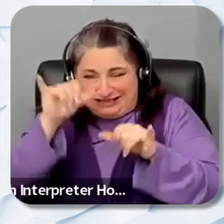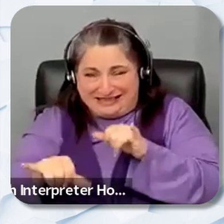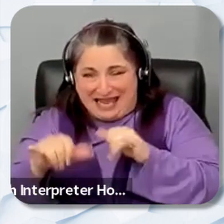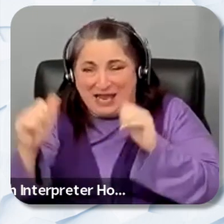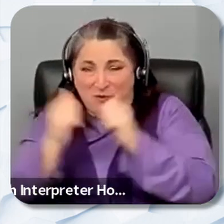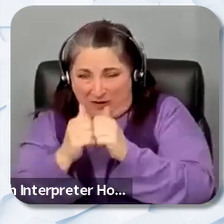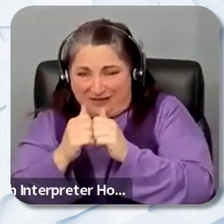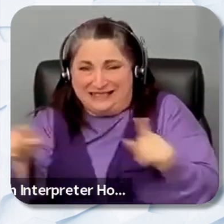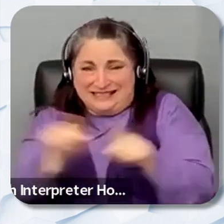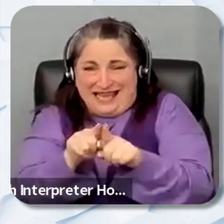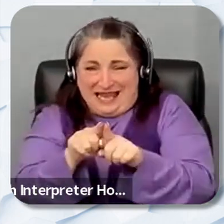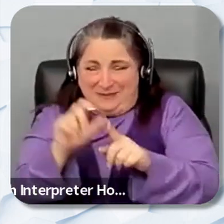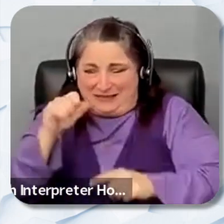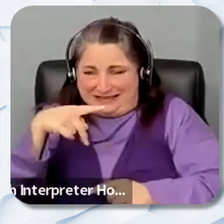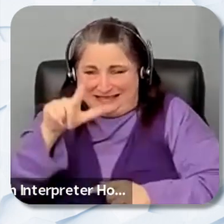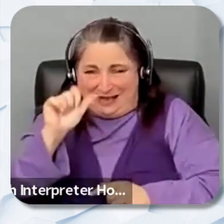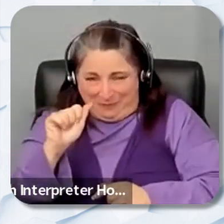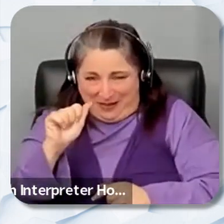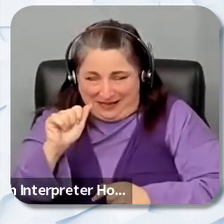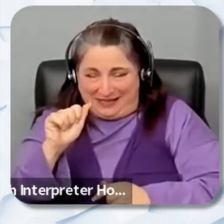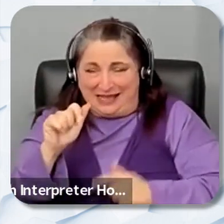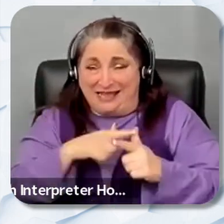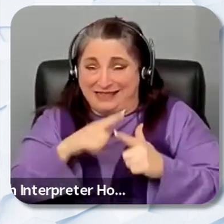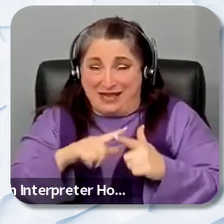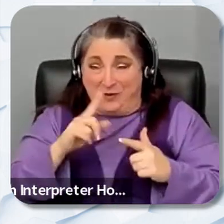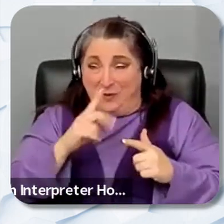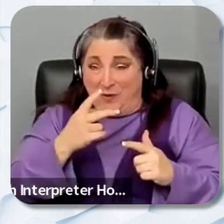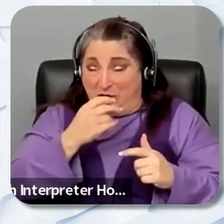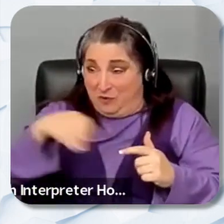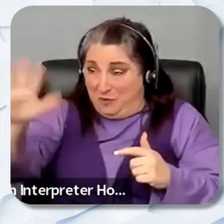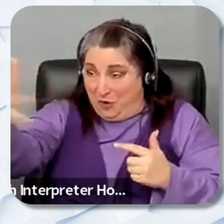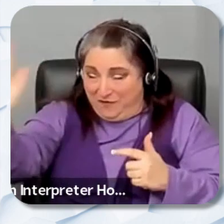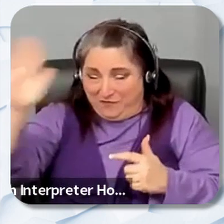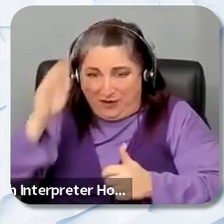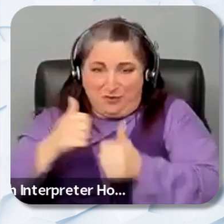presently, and where you go. Then the other one. Then you'll follow. You'll change when